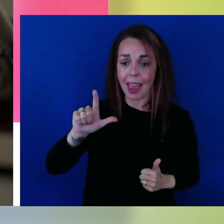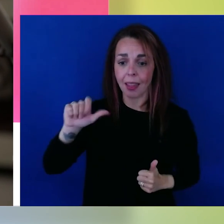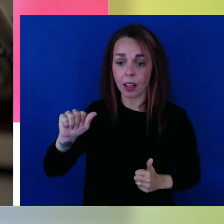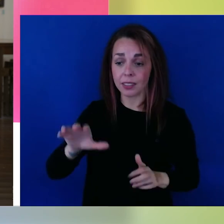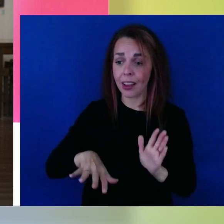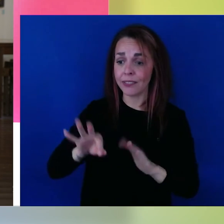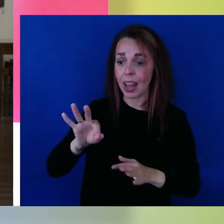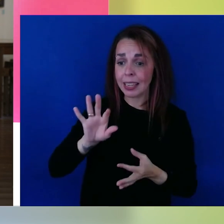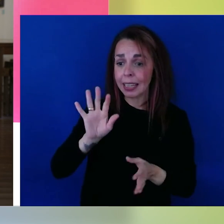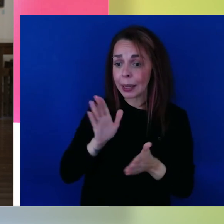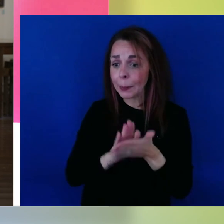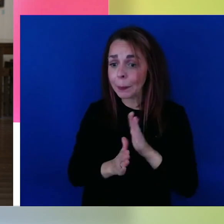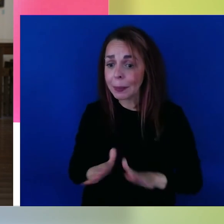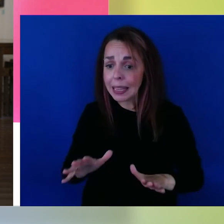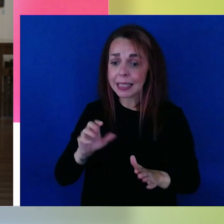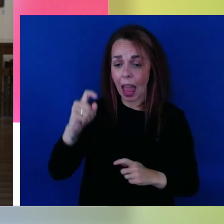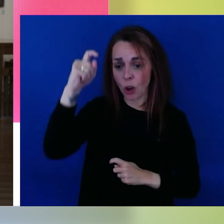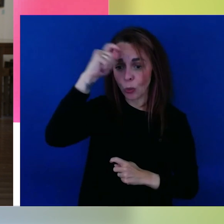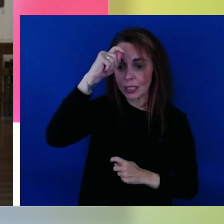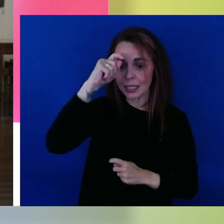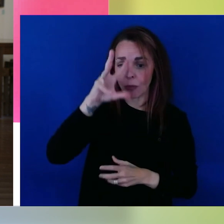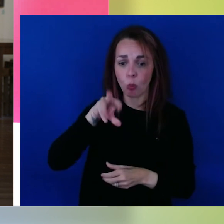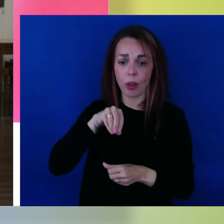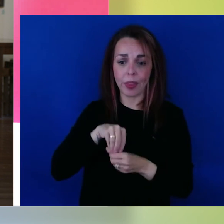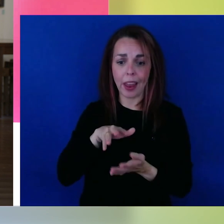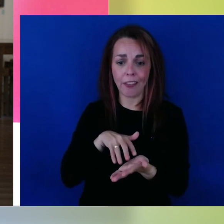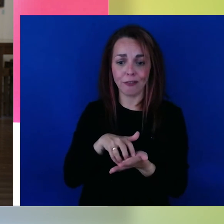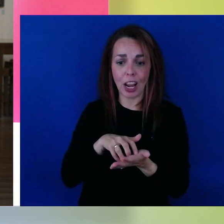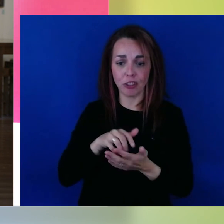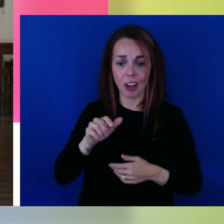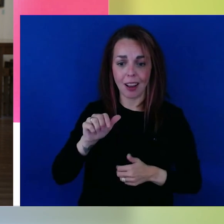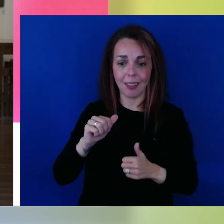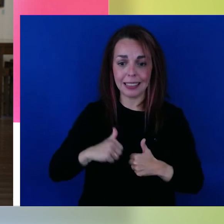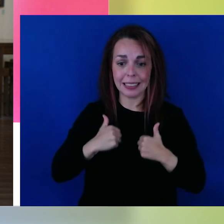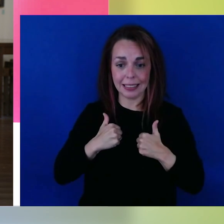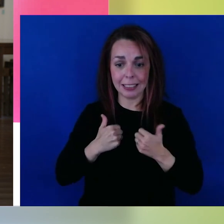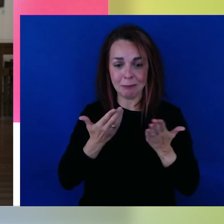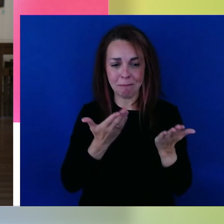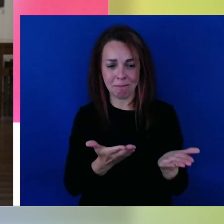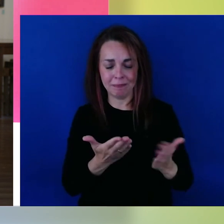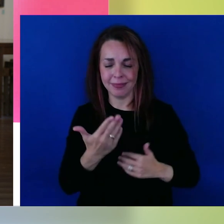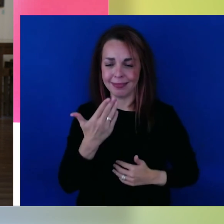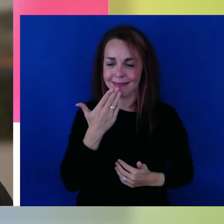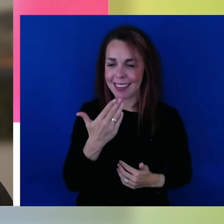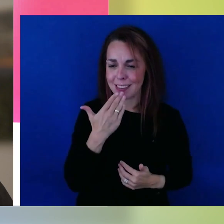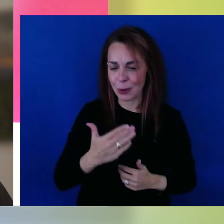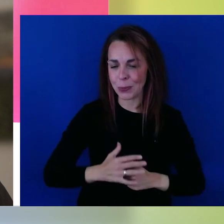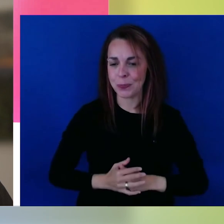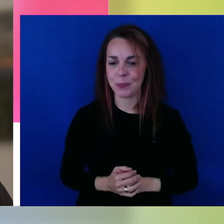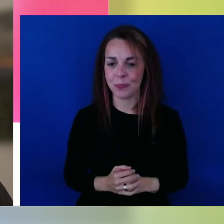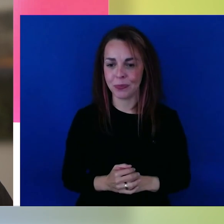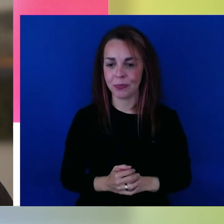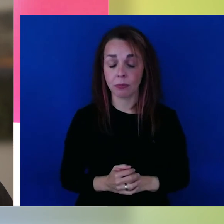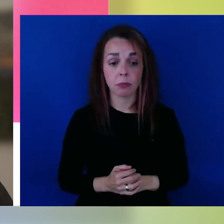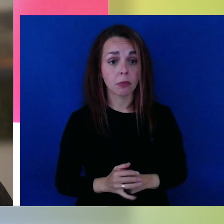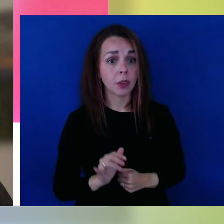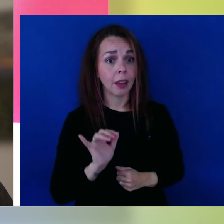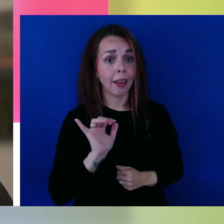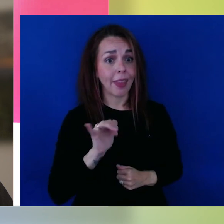Within a Fragile Existence", by Mr. Steve Gleason. Thank you. That was epic, you all.